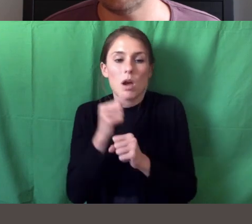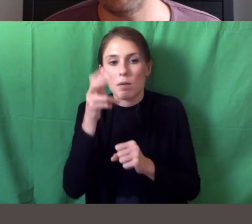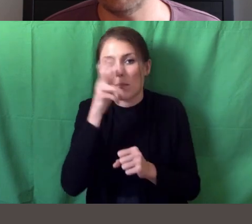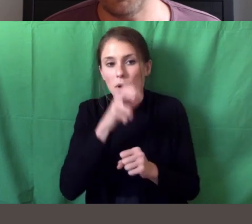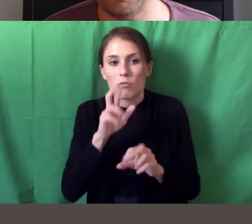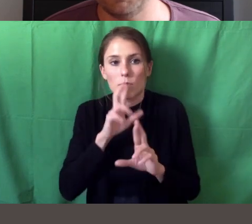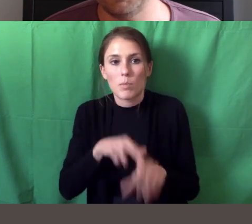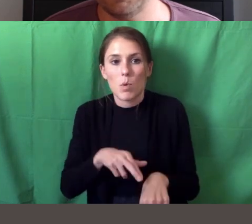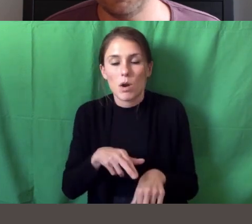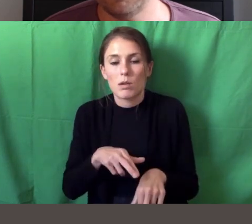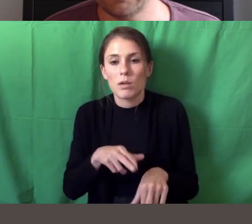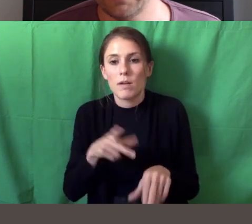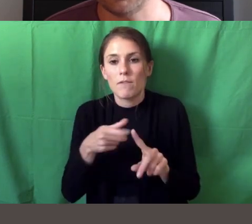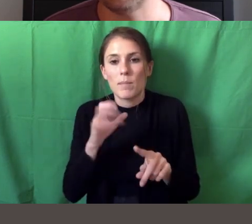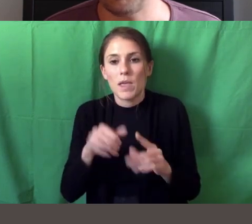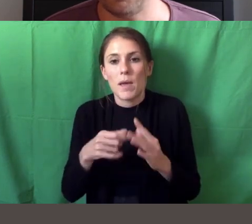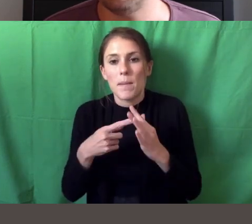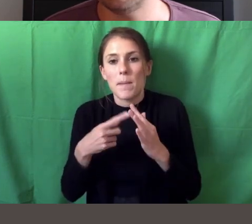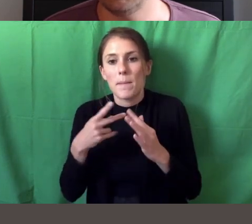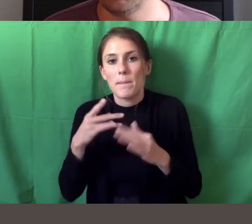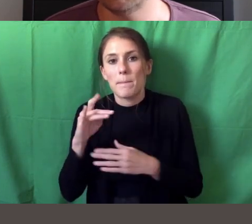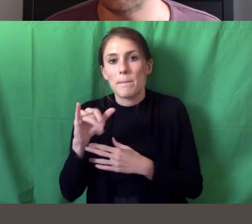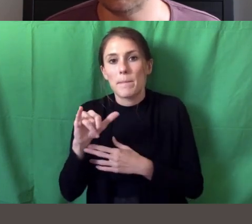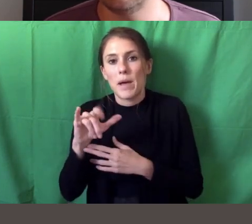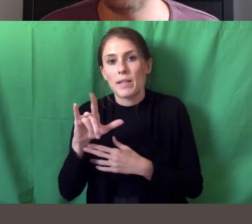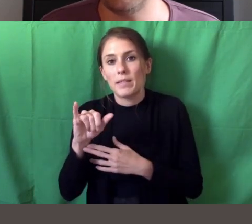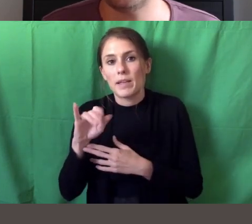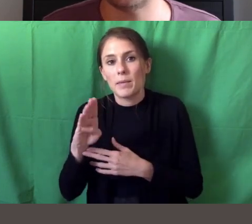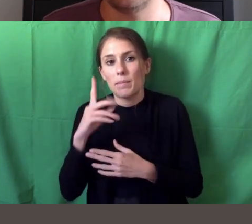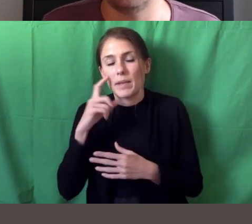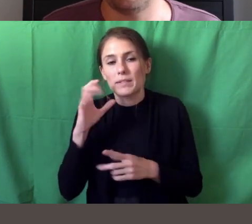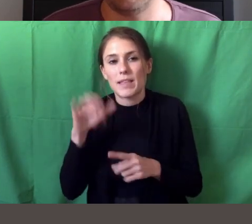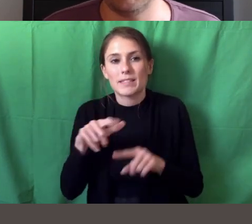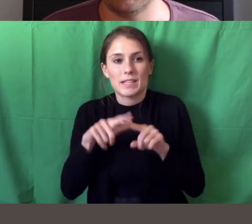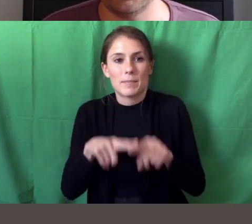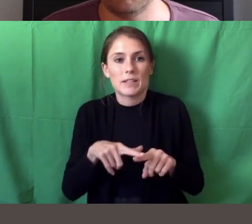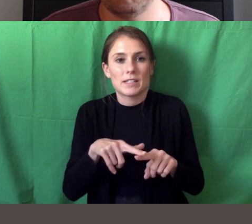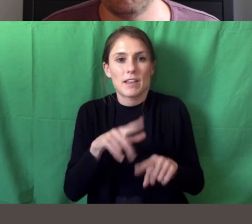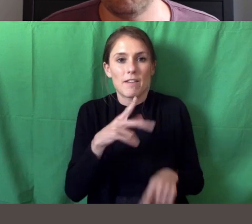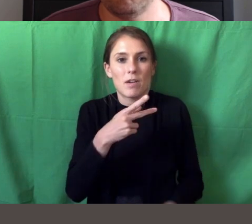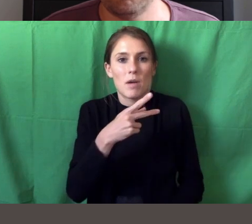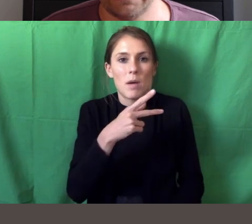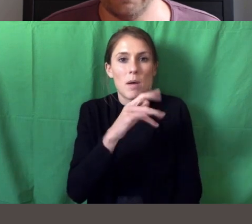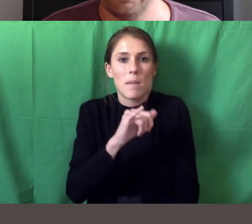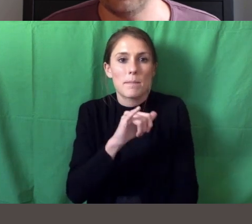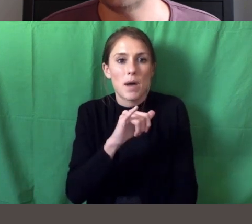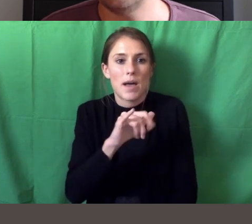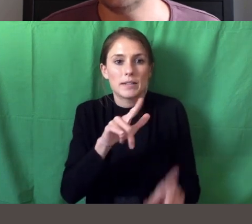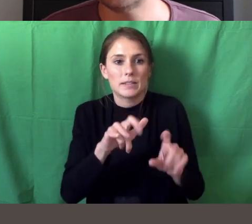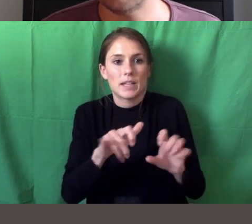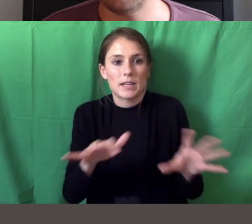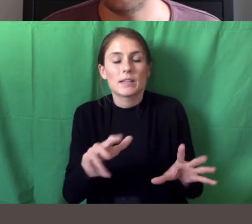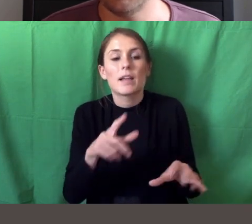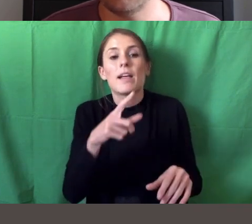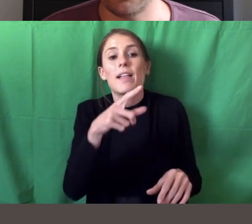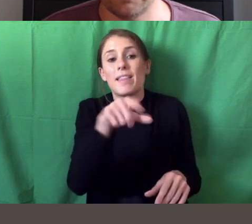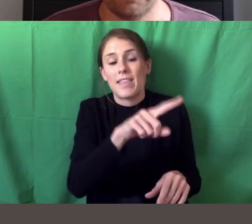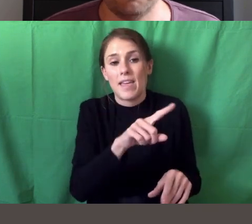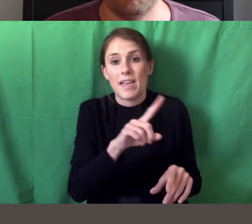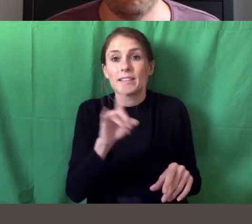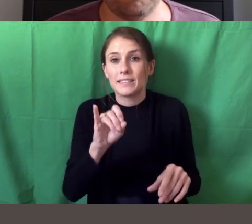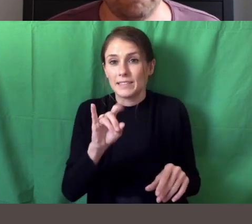team also received a bug report about pylib. As pylib is also a dependency of PyTest. And they